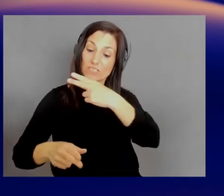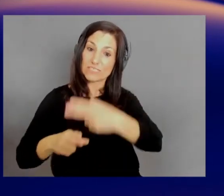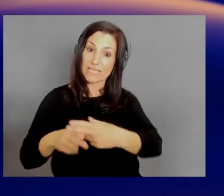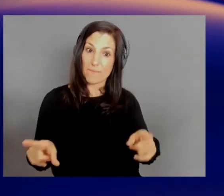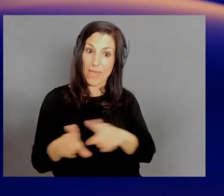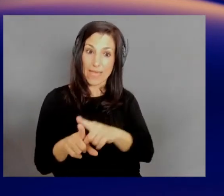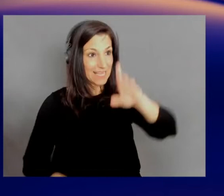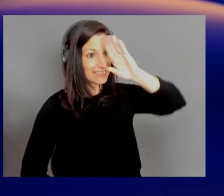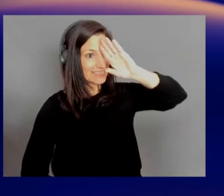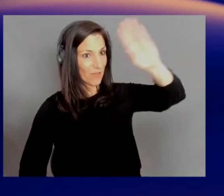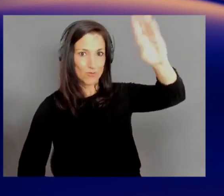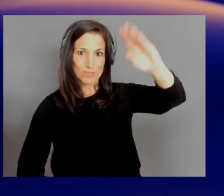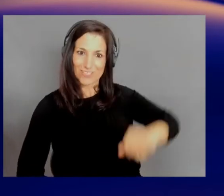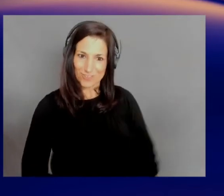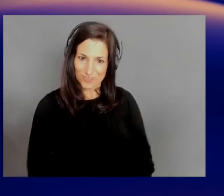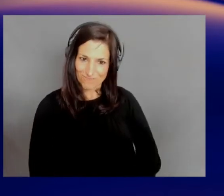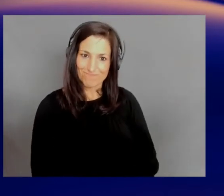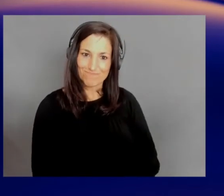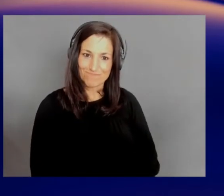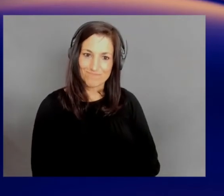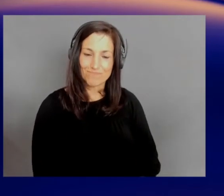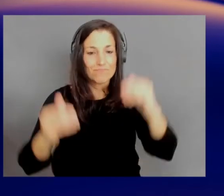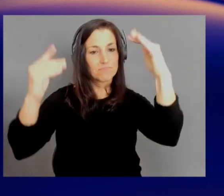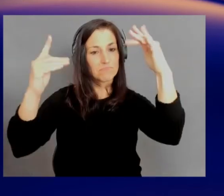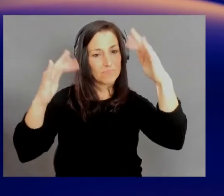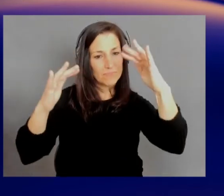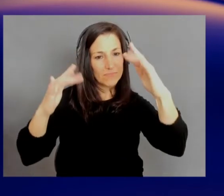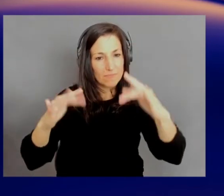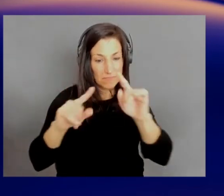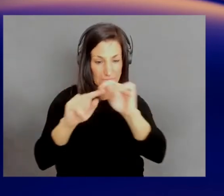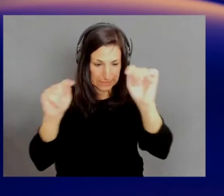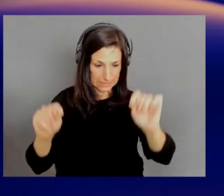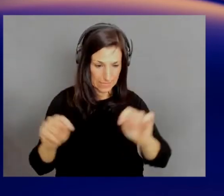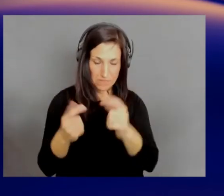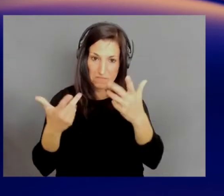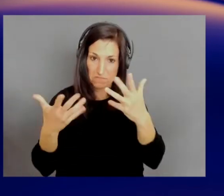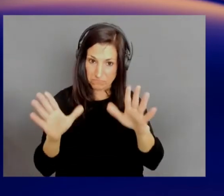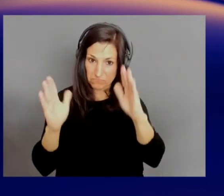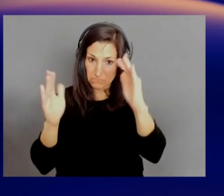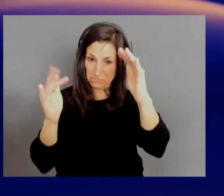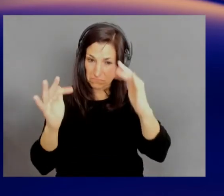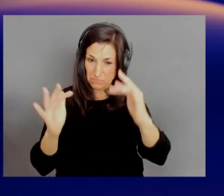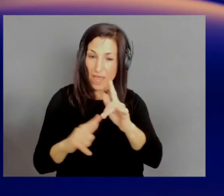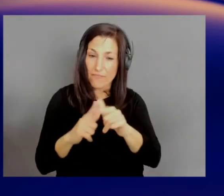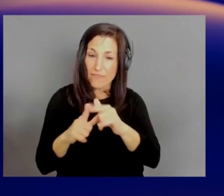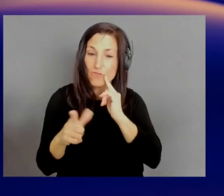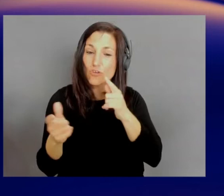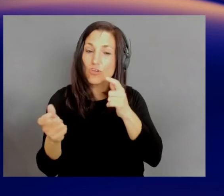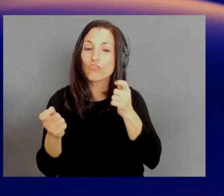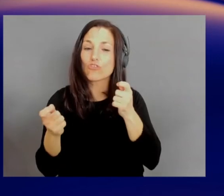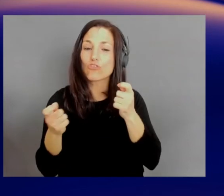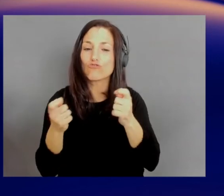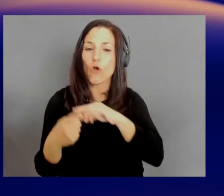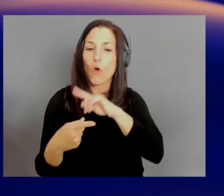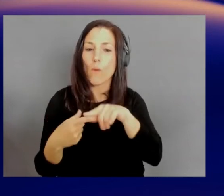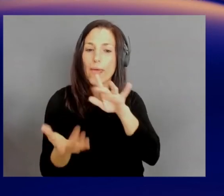And then once you have your template defined, you can actually control when to send that. So I can send it immediately